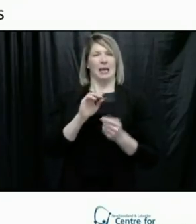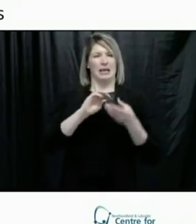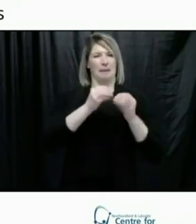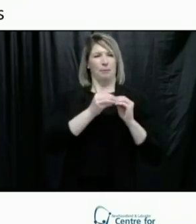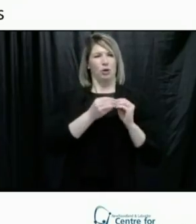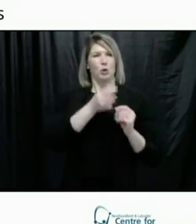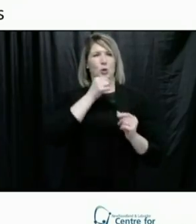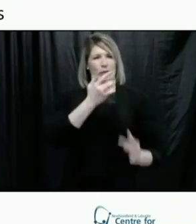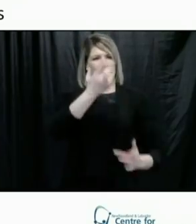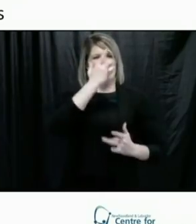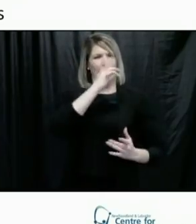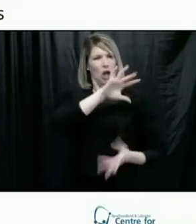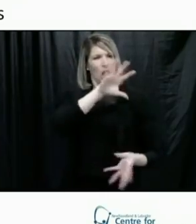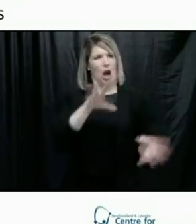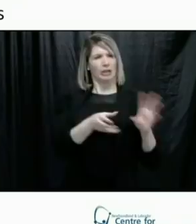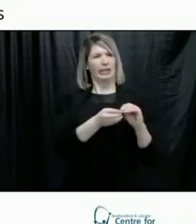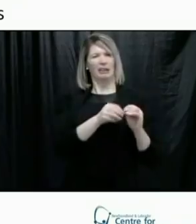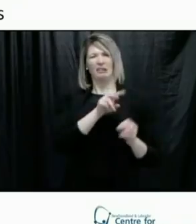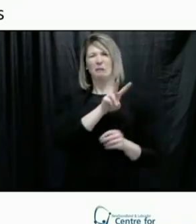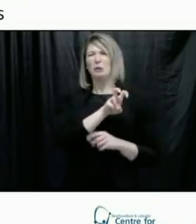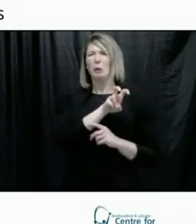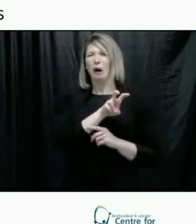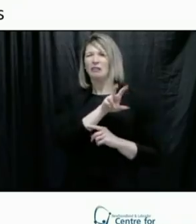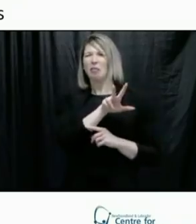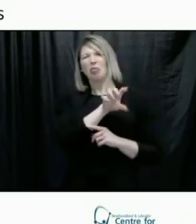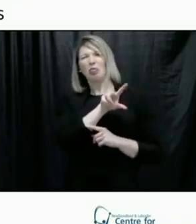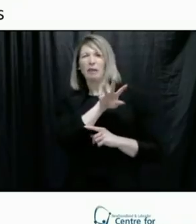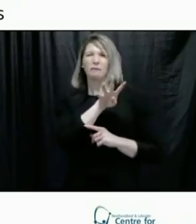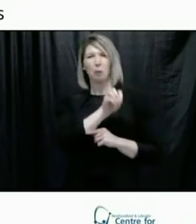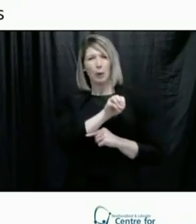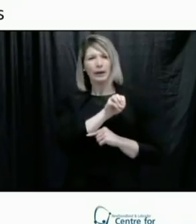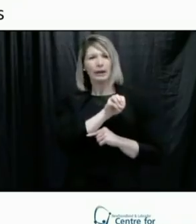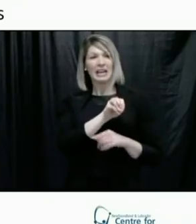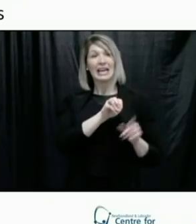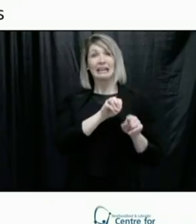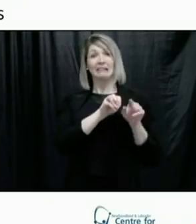PATIENTS ARE FROM THE FUNERAL